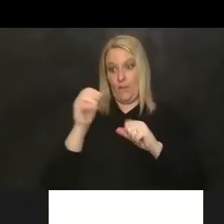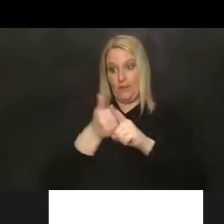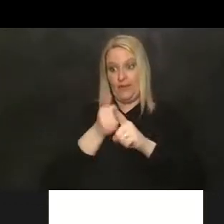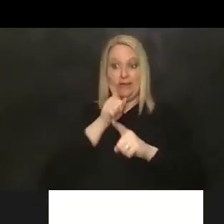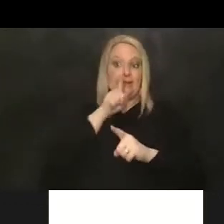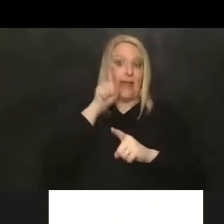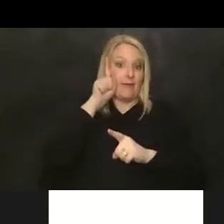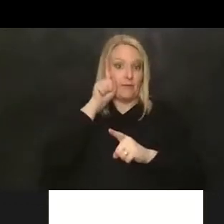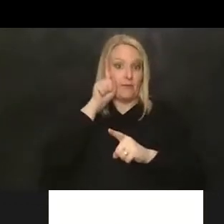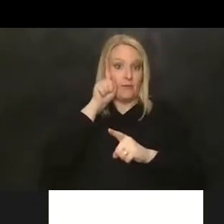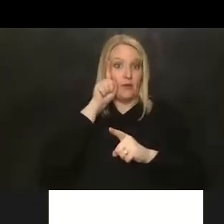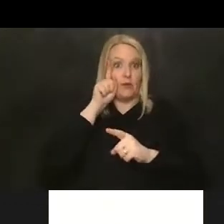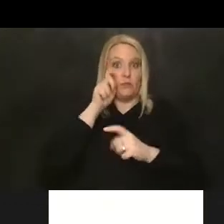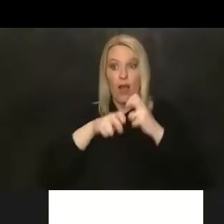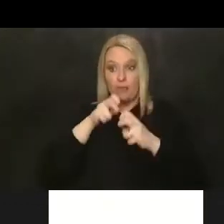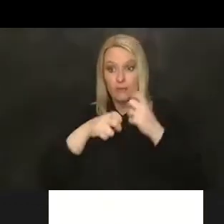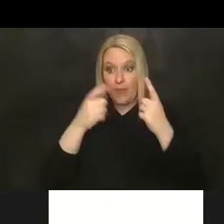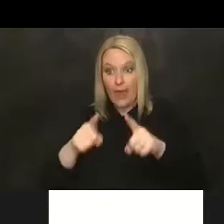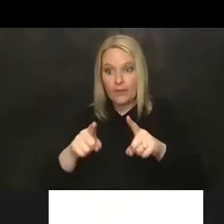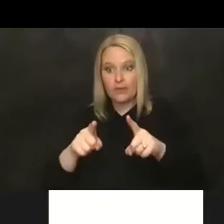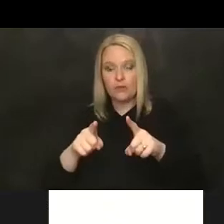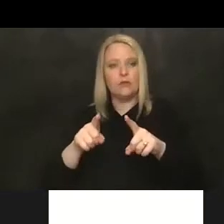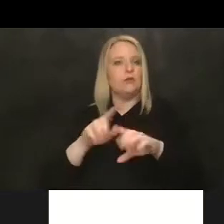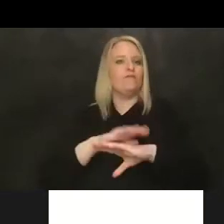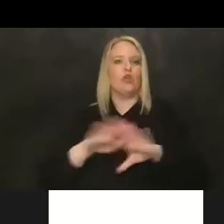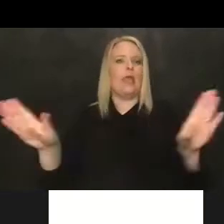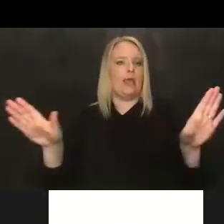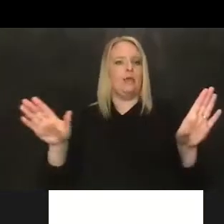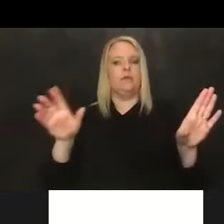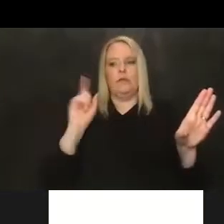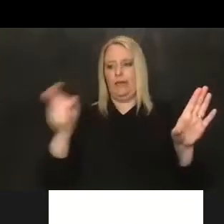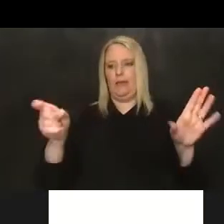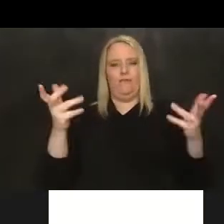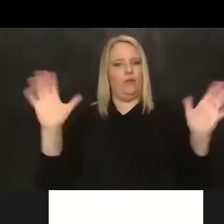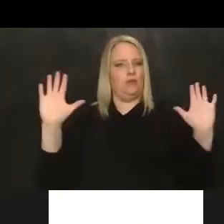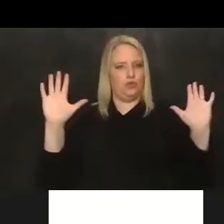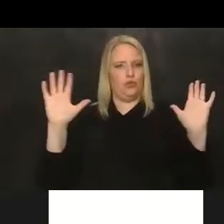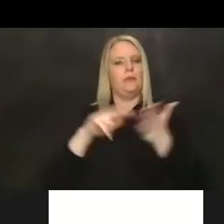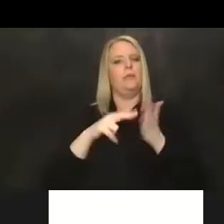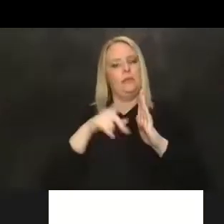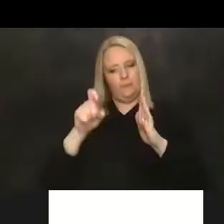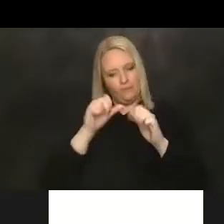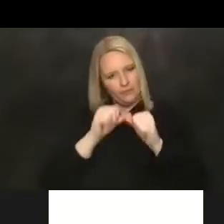is problematic- that's off the table, they have it. So I think we have to continue to find some really